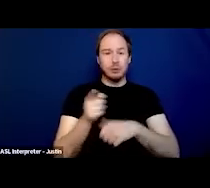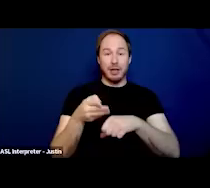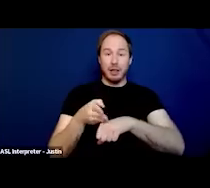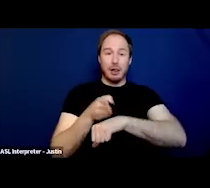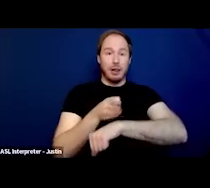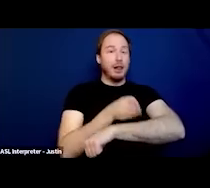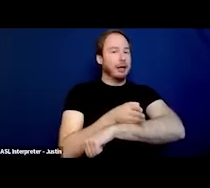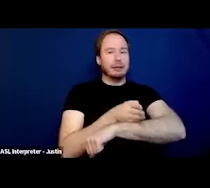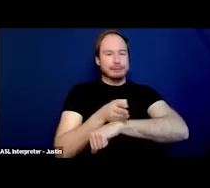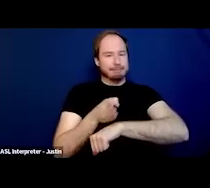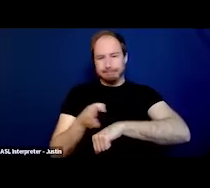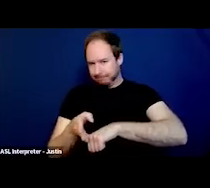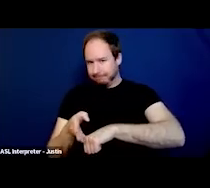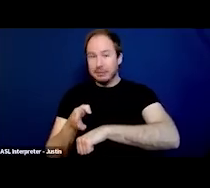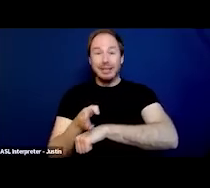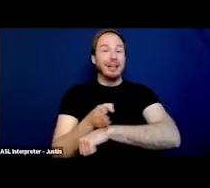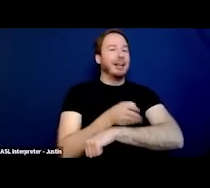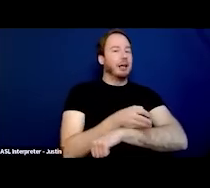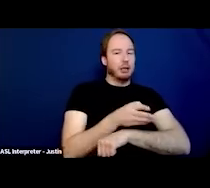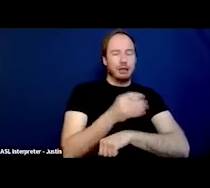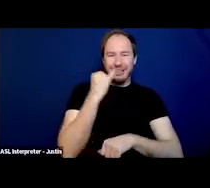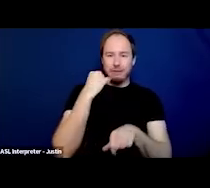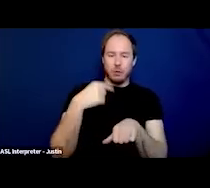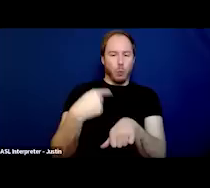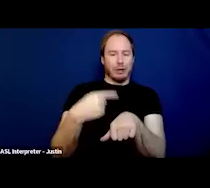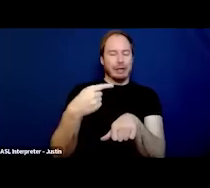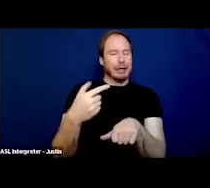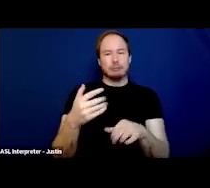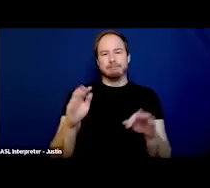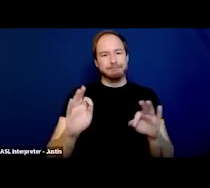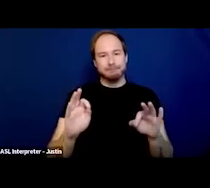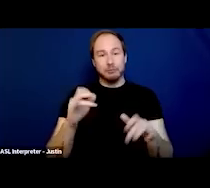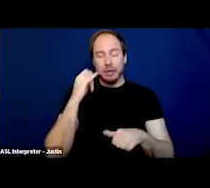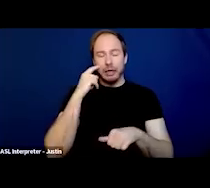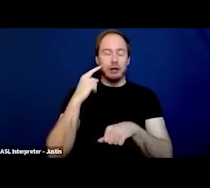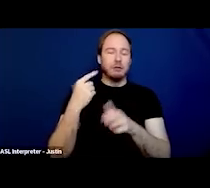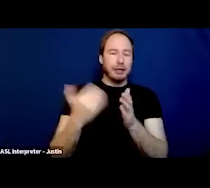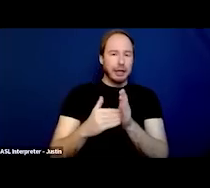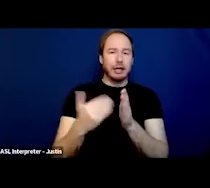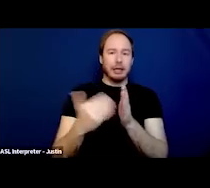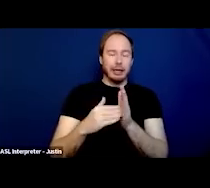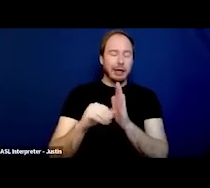Hearing it once might not make the difference, but if we are able to pull in their support system,